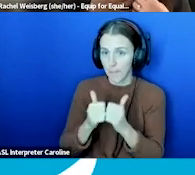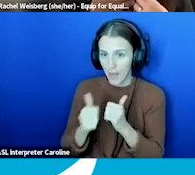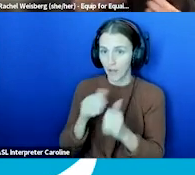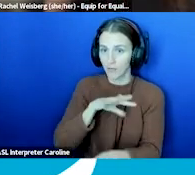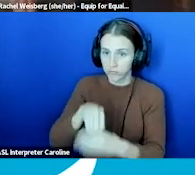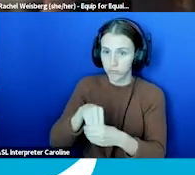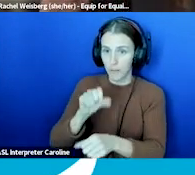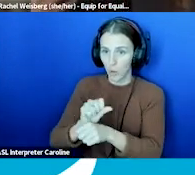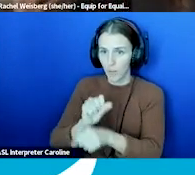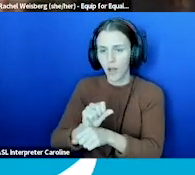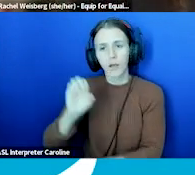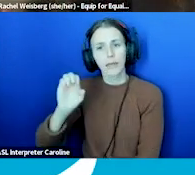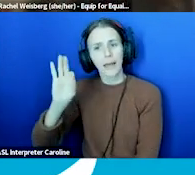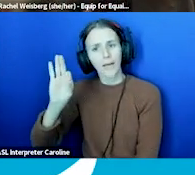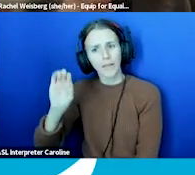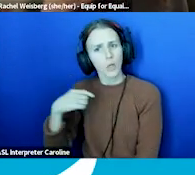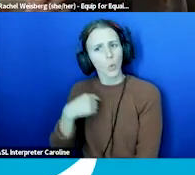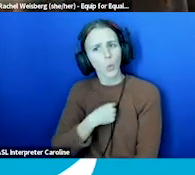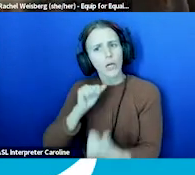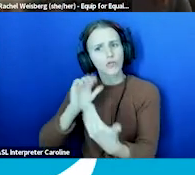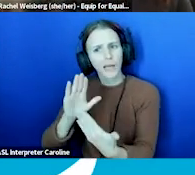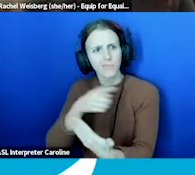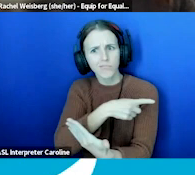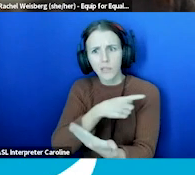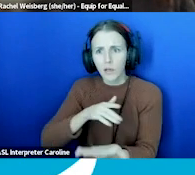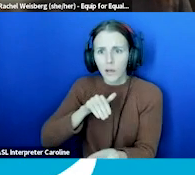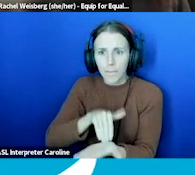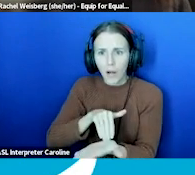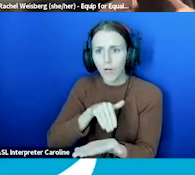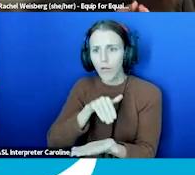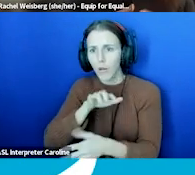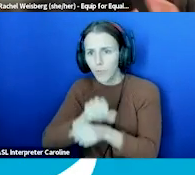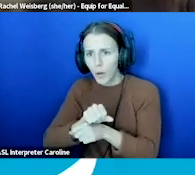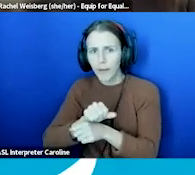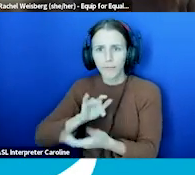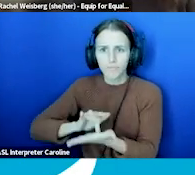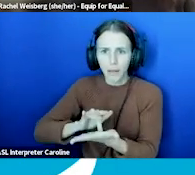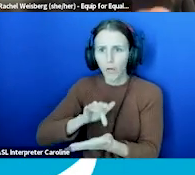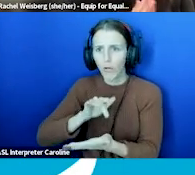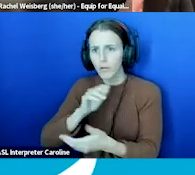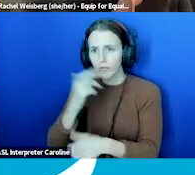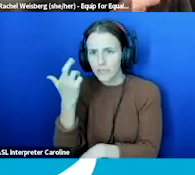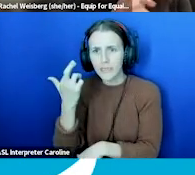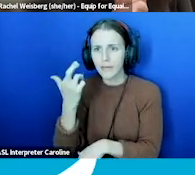URBAN OR RURAL AREA. IT EFFECTS SOMEONE FROM GETTING EMPLOYMENT.